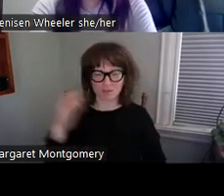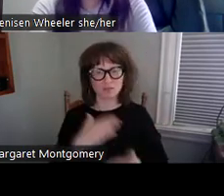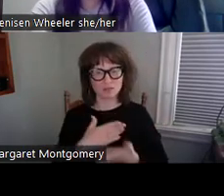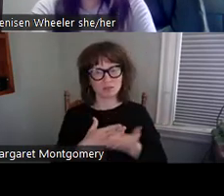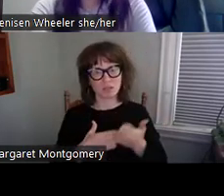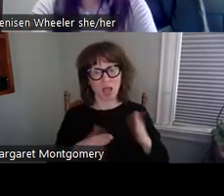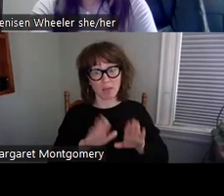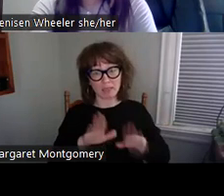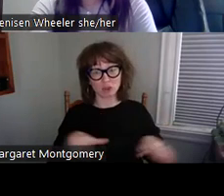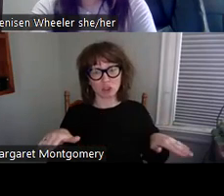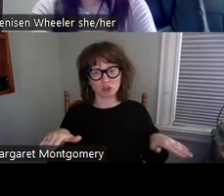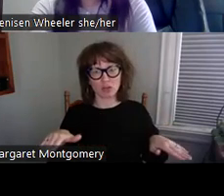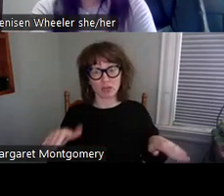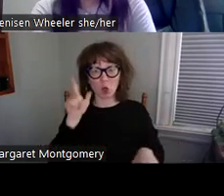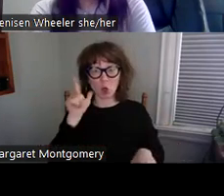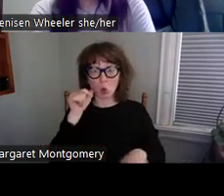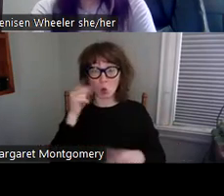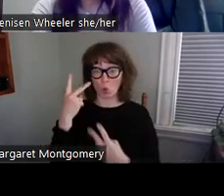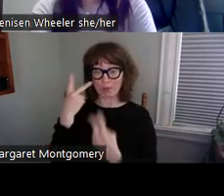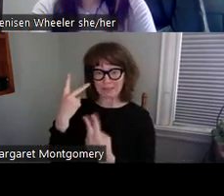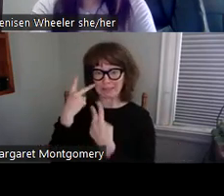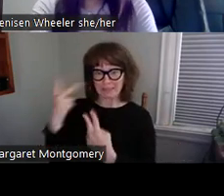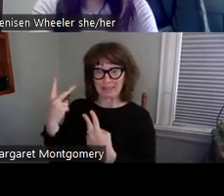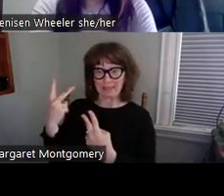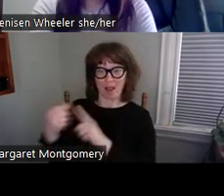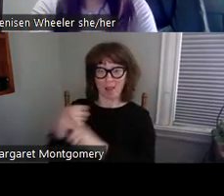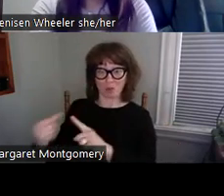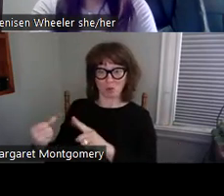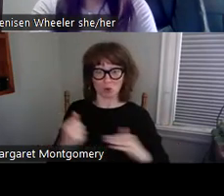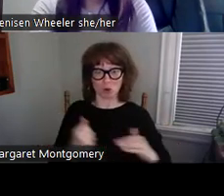13:05:05 acceptable, and they perpetrated themselves but most don't.